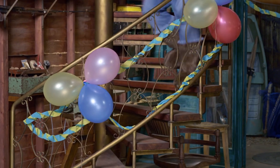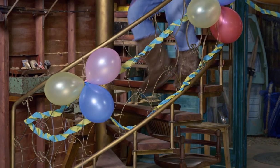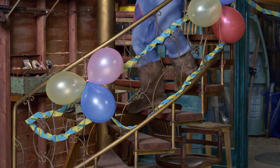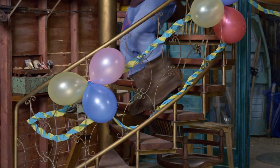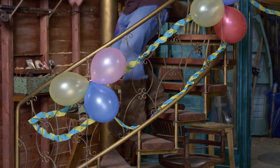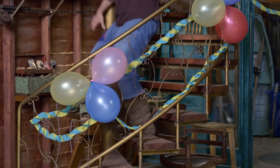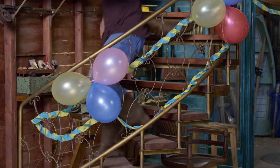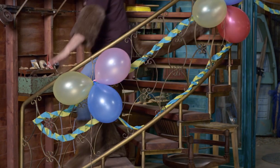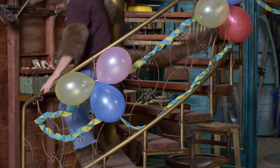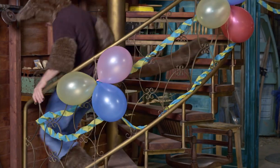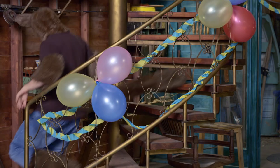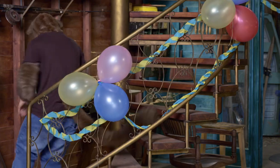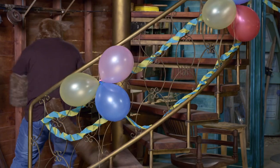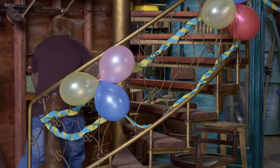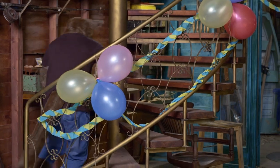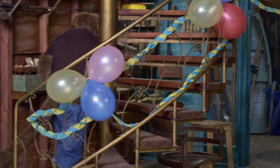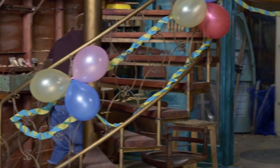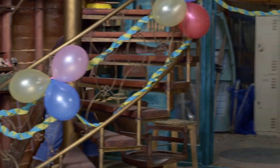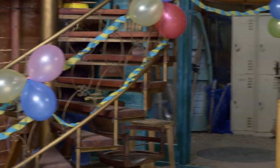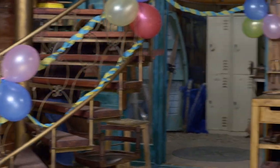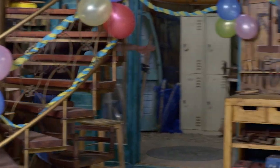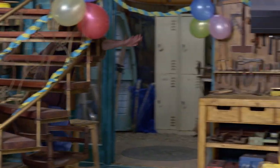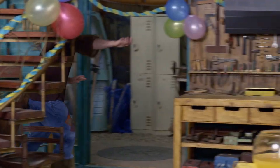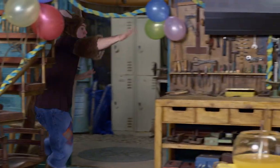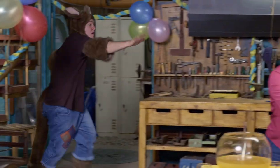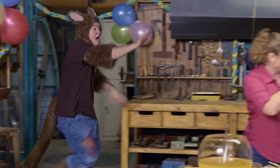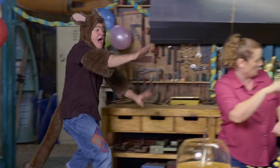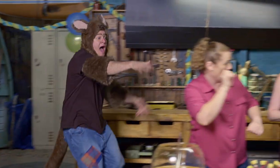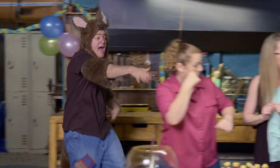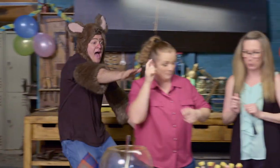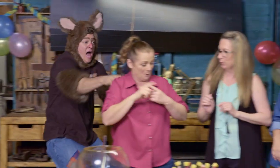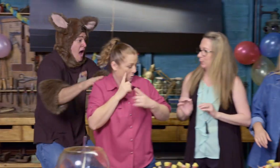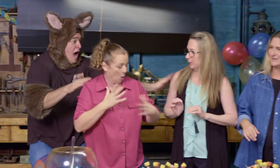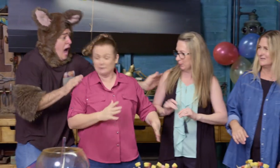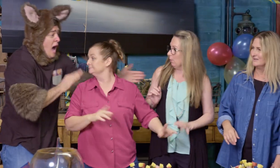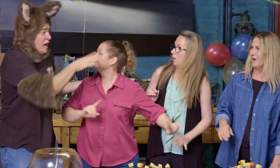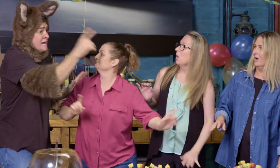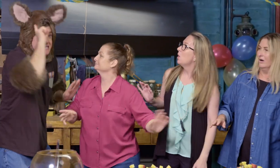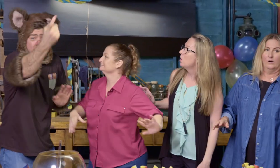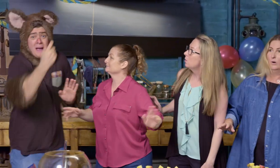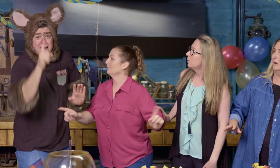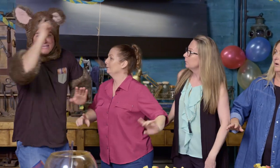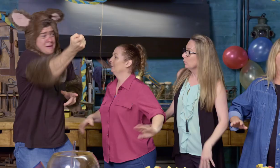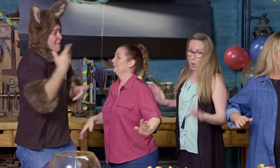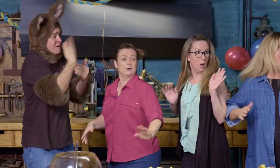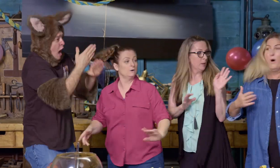Skip's coming! Skip's coming! Sally! Sally! Sally, Skip's coming! Skip's coming!